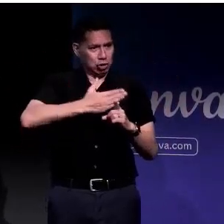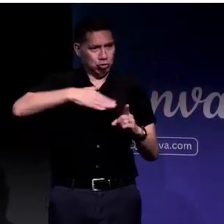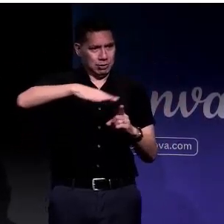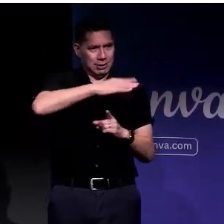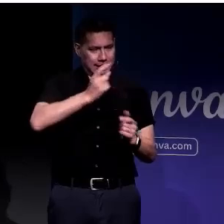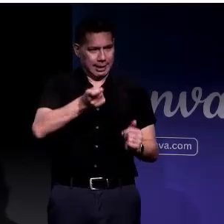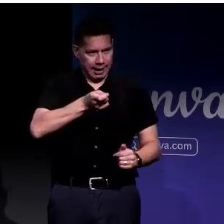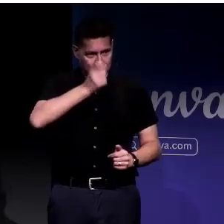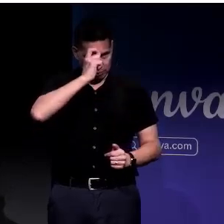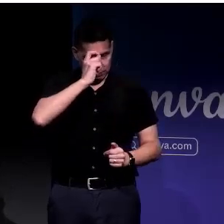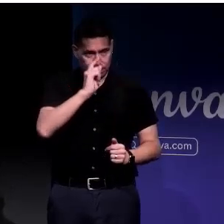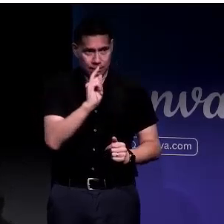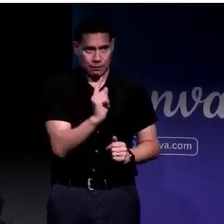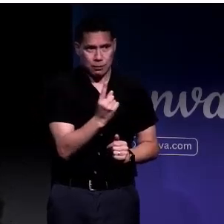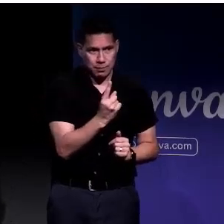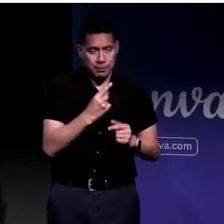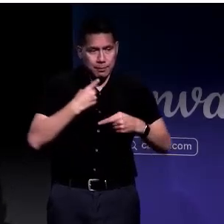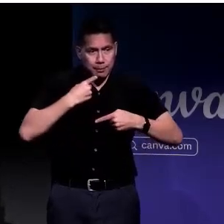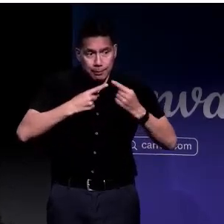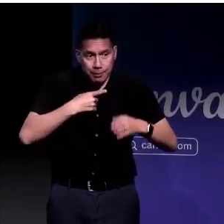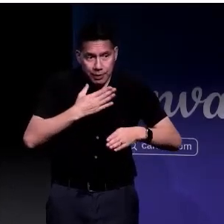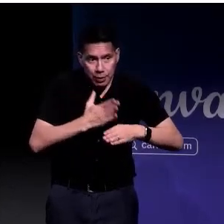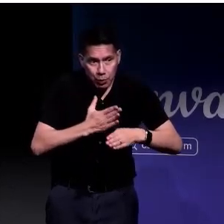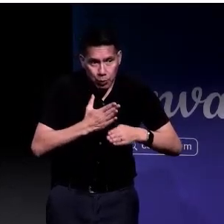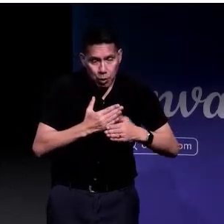I'm talking a bit about the work I do at Lives Lived Well.